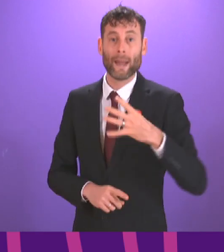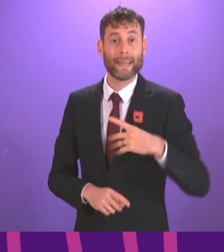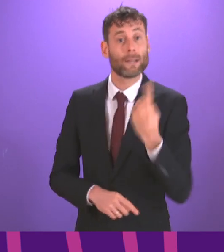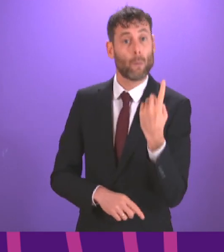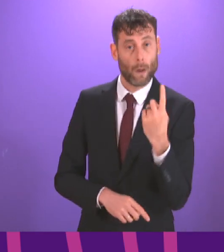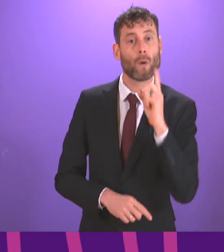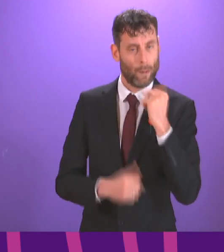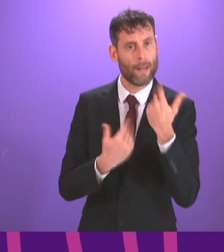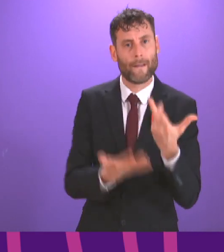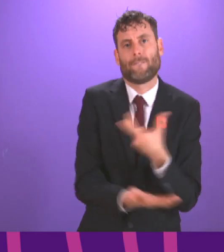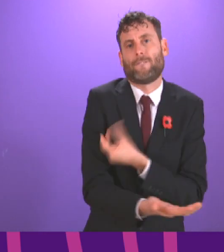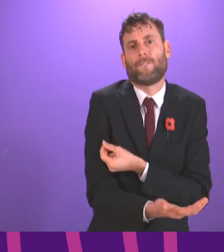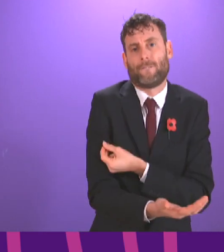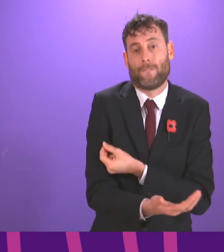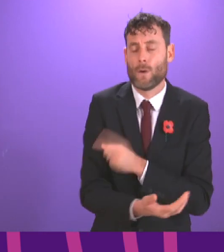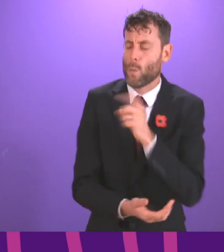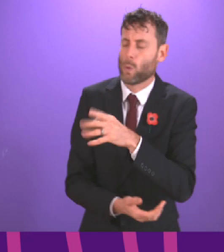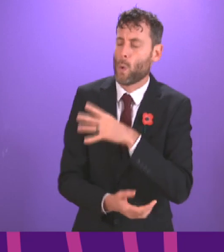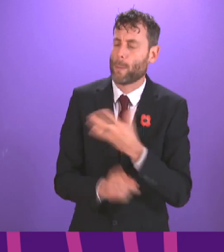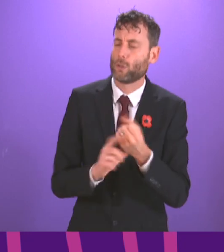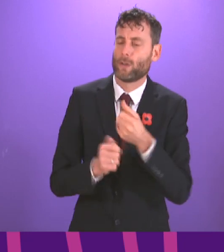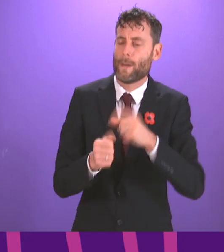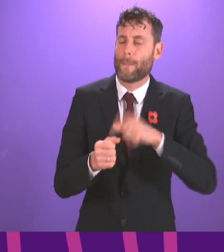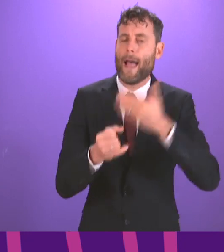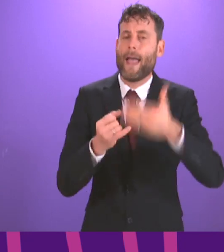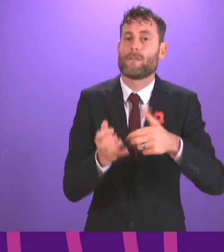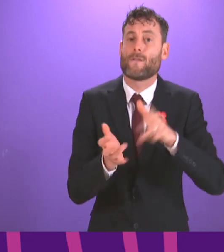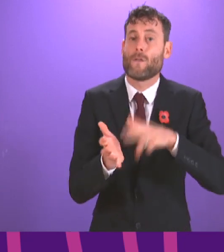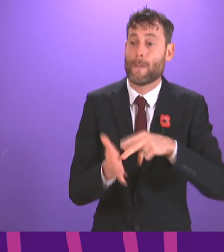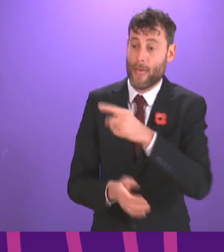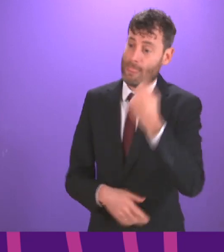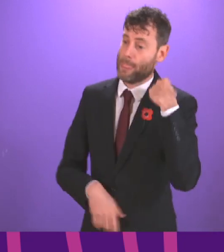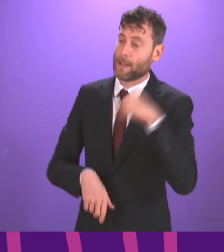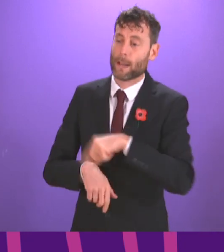and what percentage she hoped to achieve by the end of November, she was not able to offer